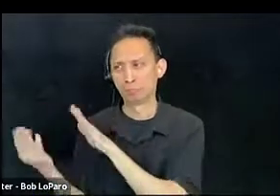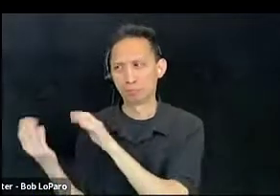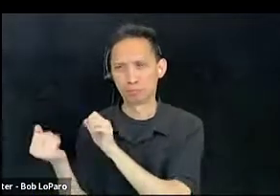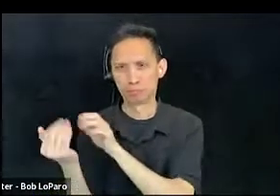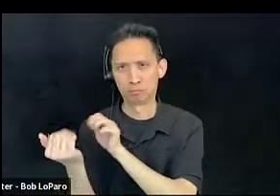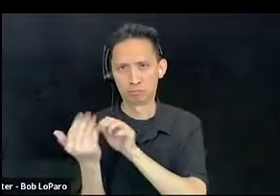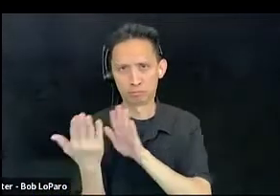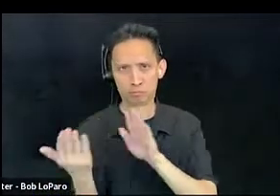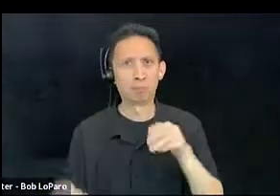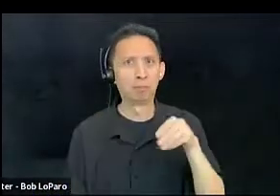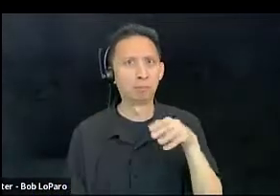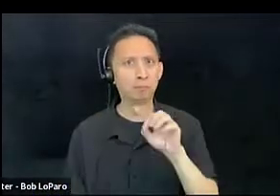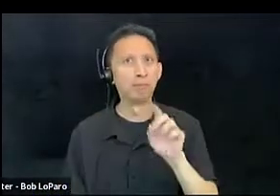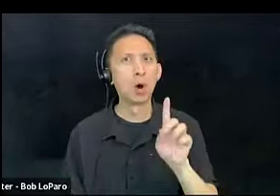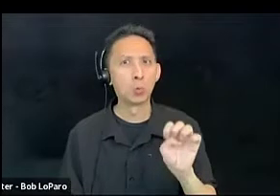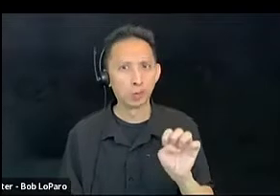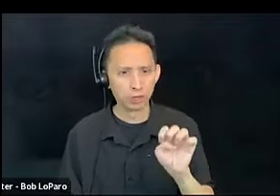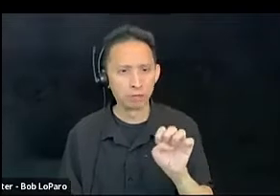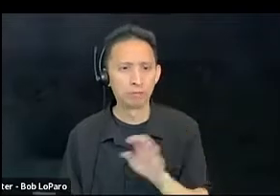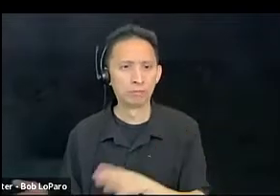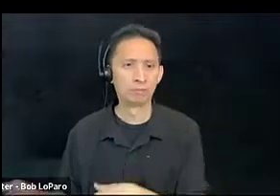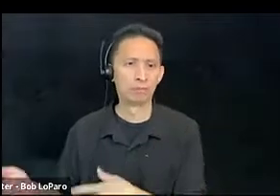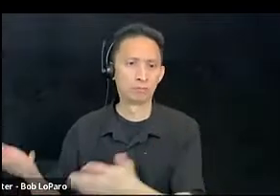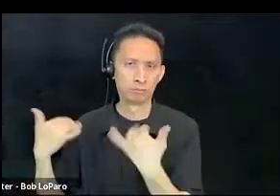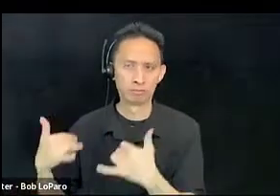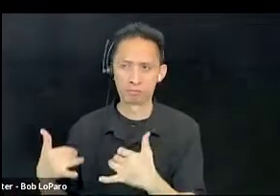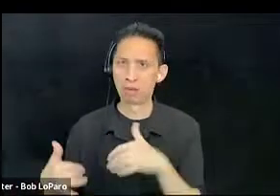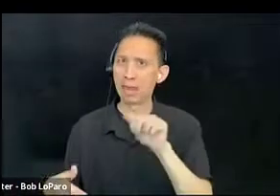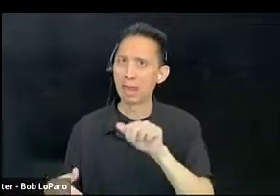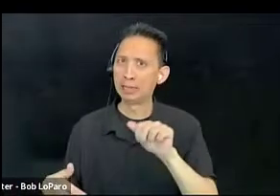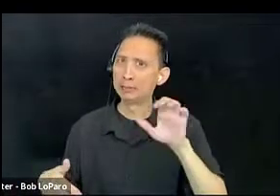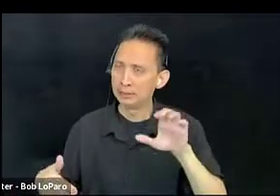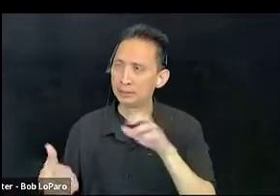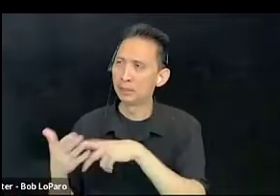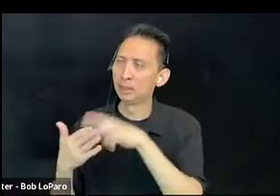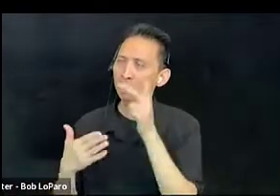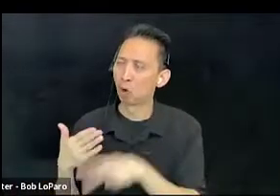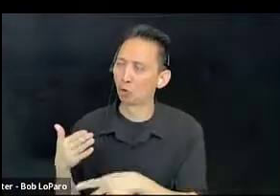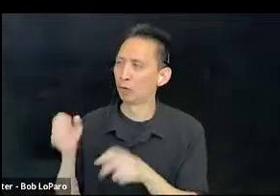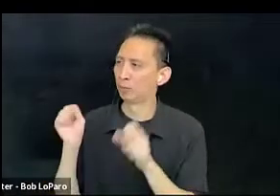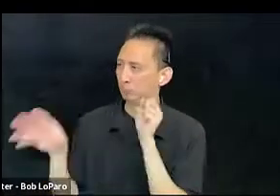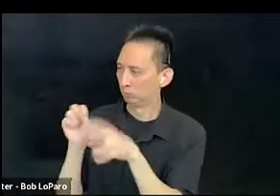We're still providing a robust AAC program receptively. And I know that term robust